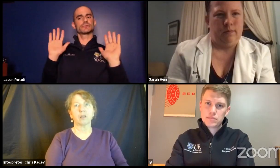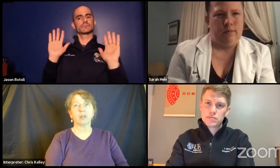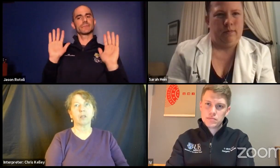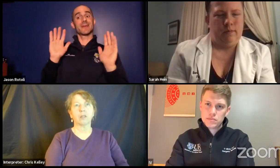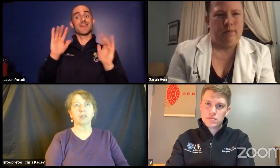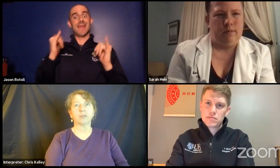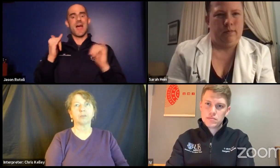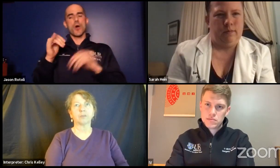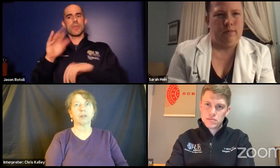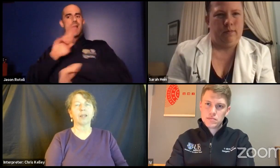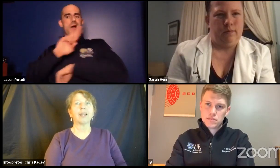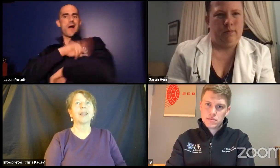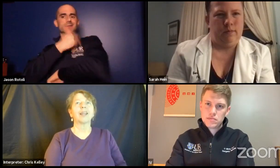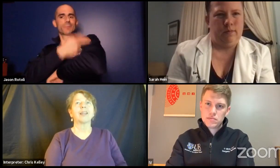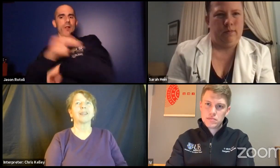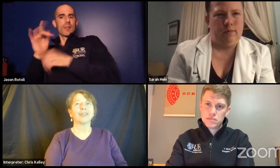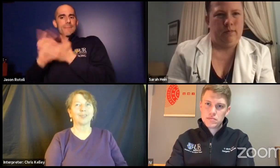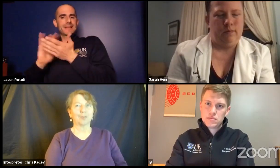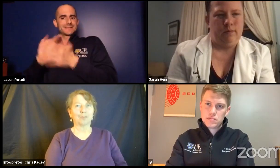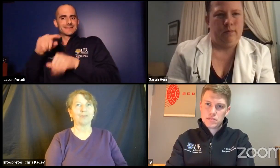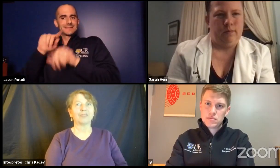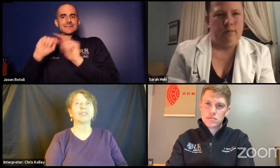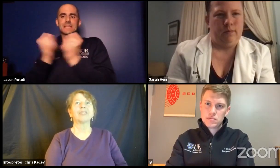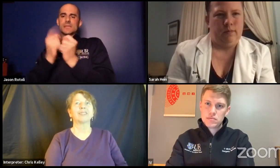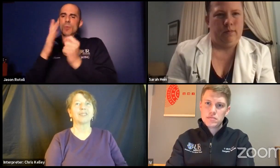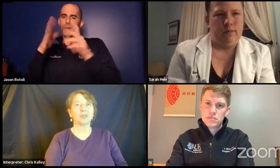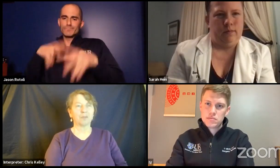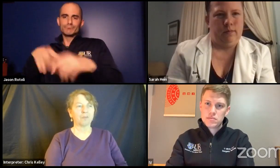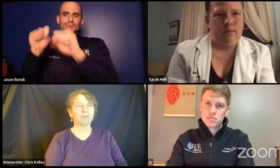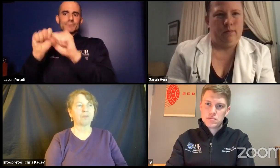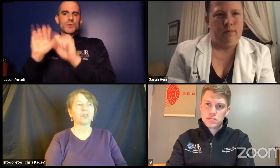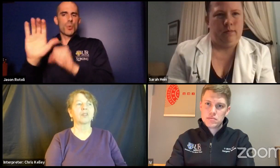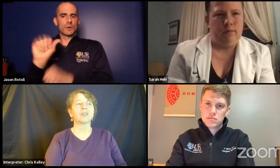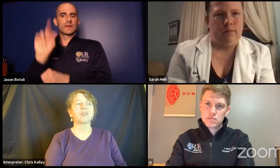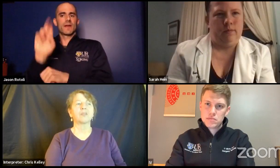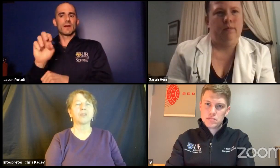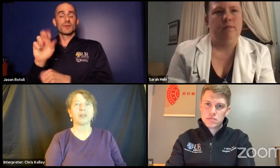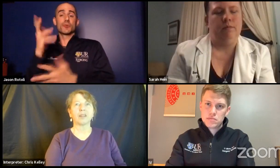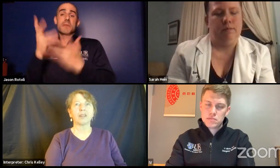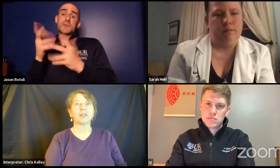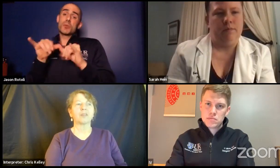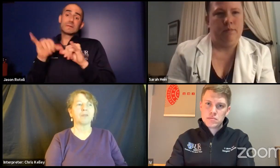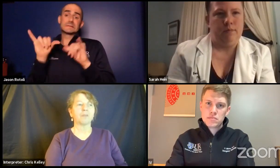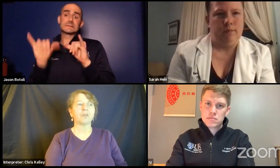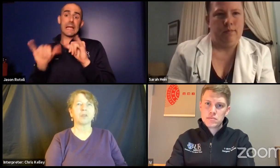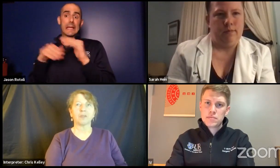then happens is that you cannot eat past midnight the night before.